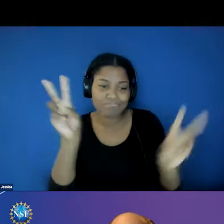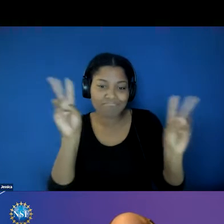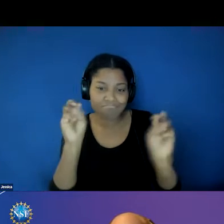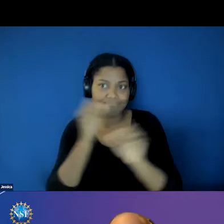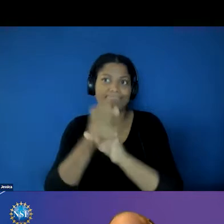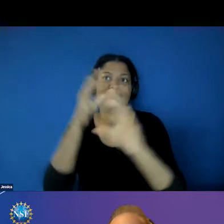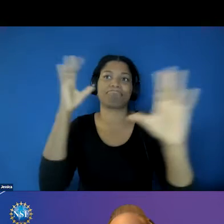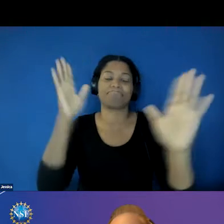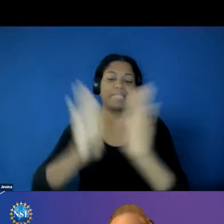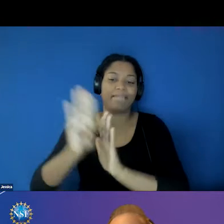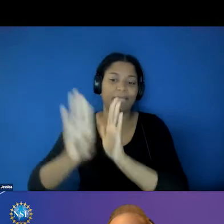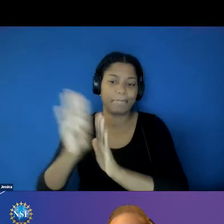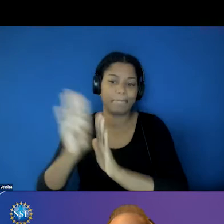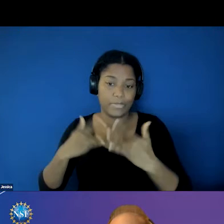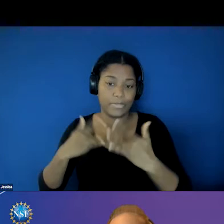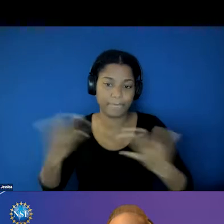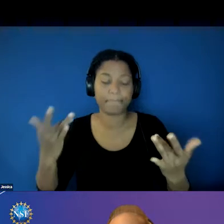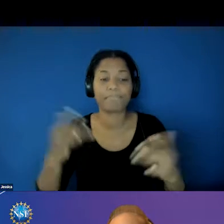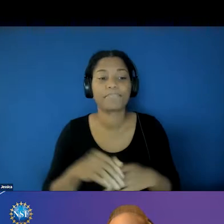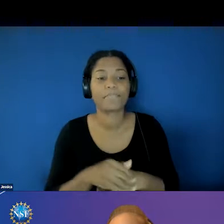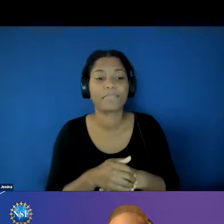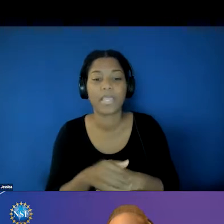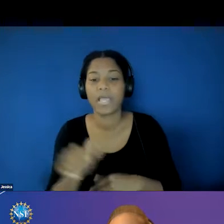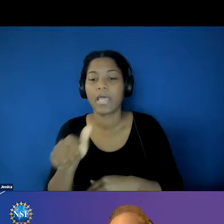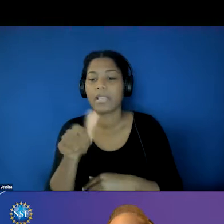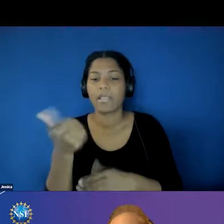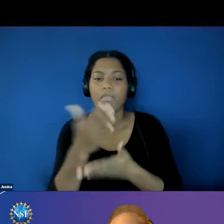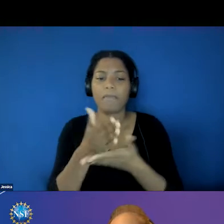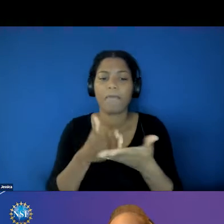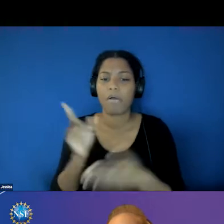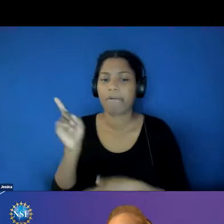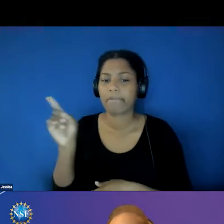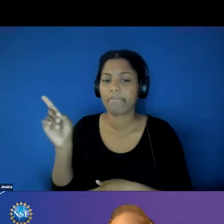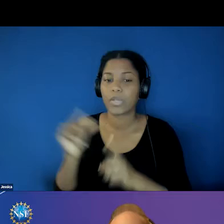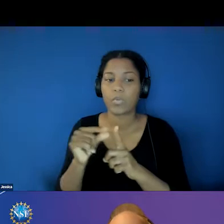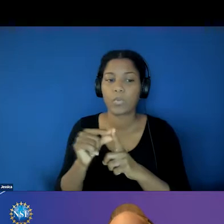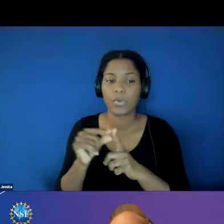The other pieces of this paragraph that are important are the word "A".